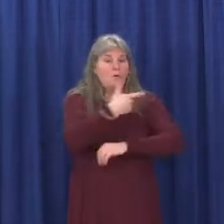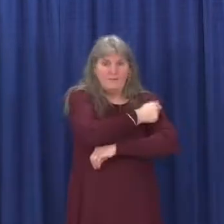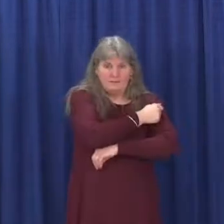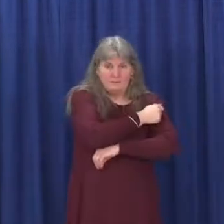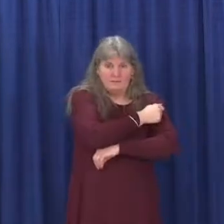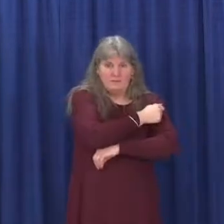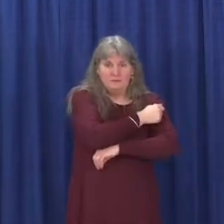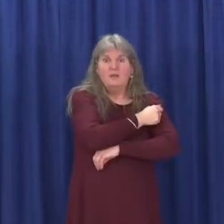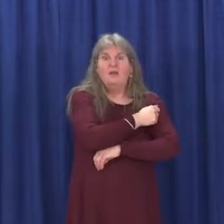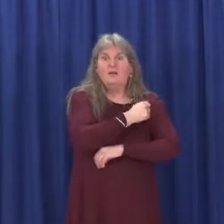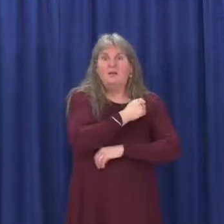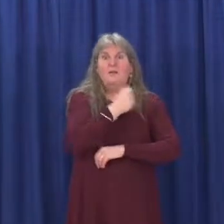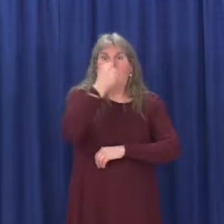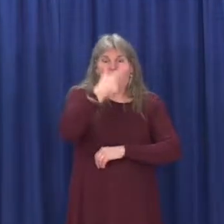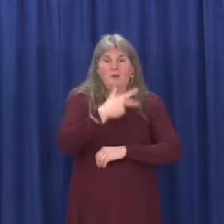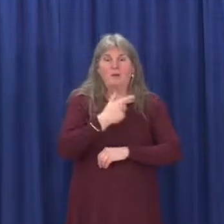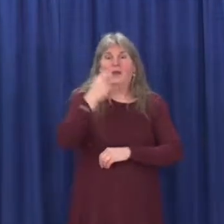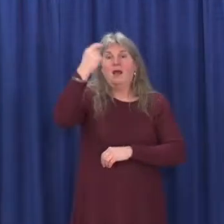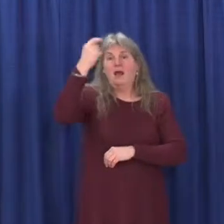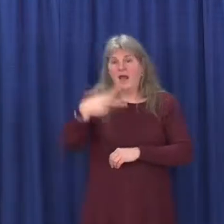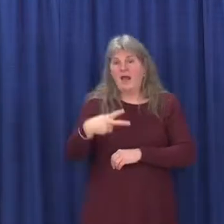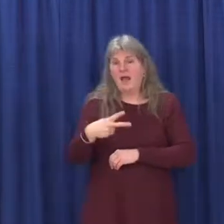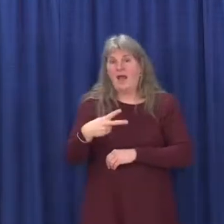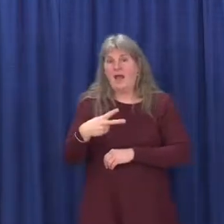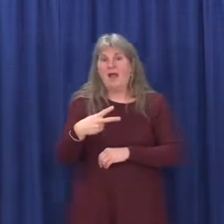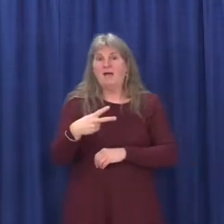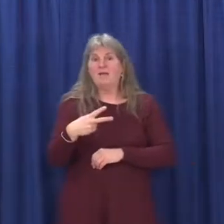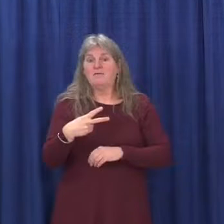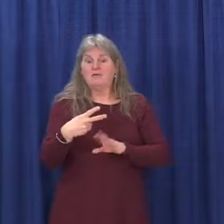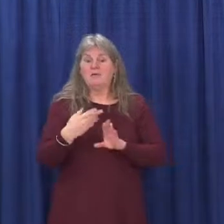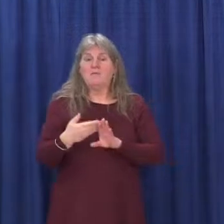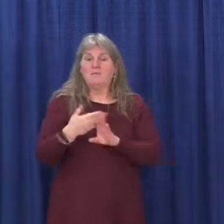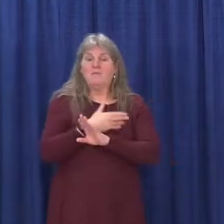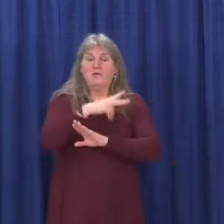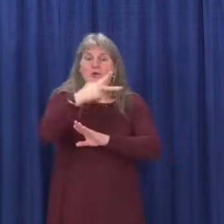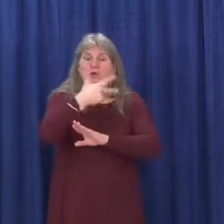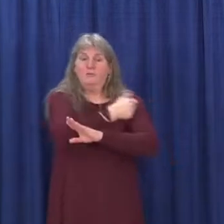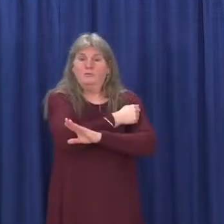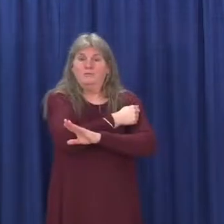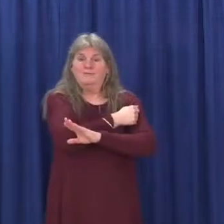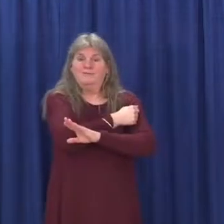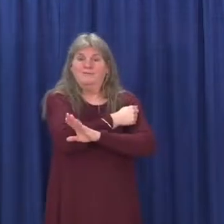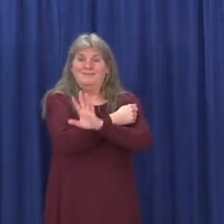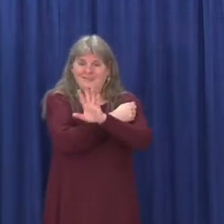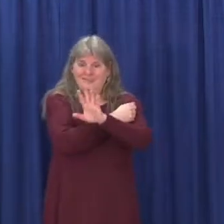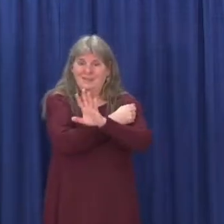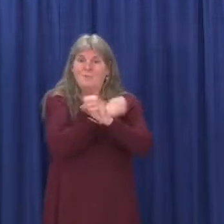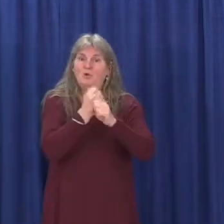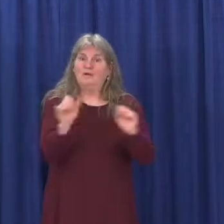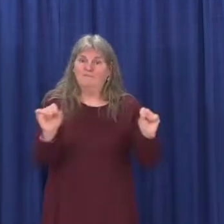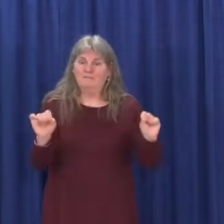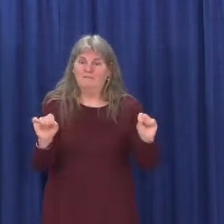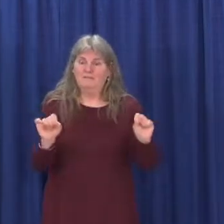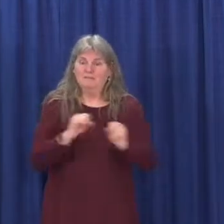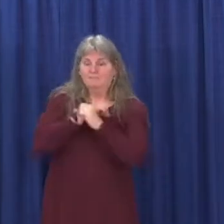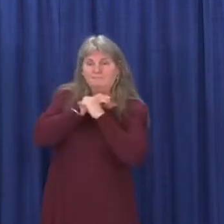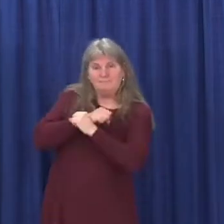around half as likely to get infected as you were before you got your booster. You also,